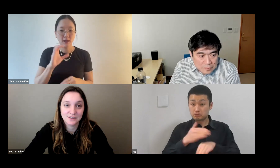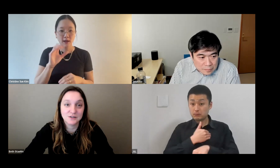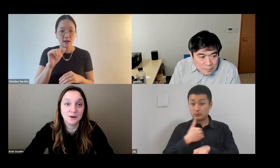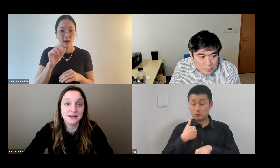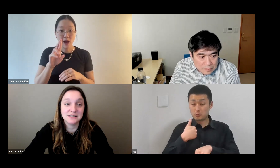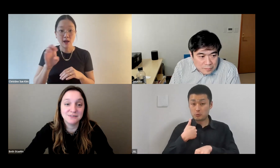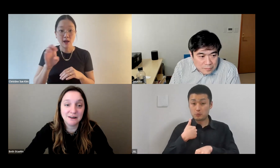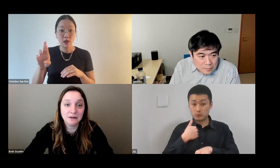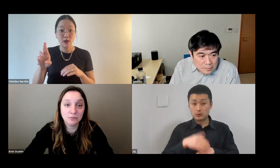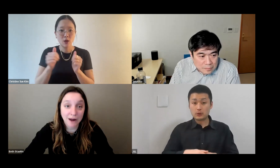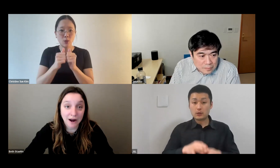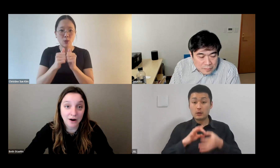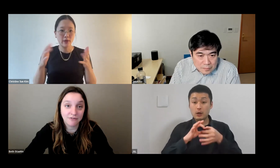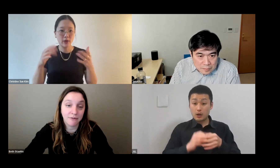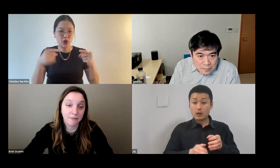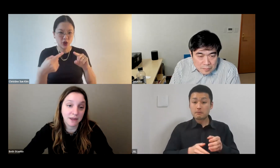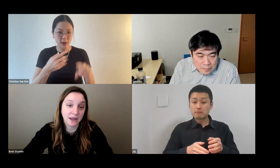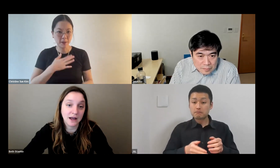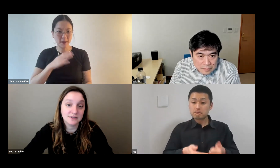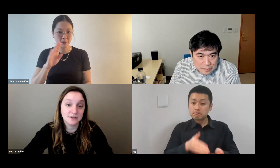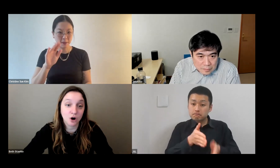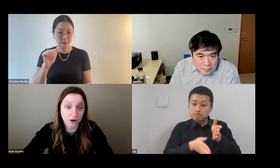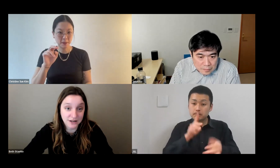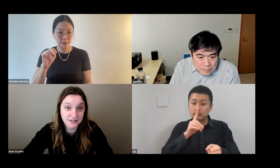So it is very rare for me as an artist